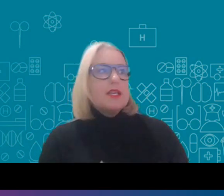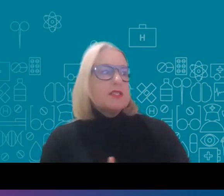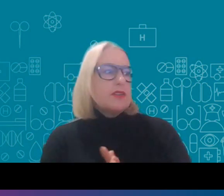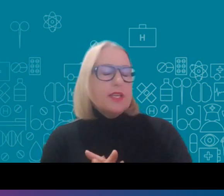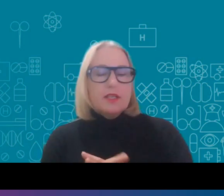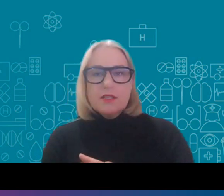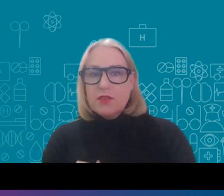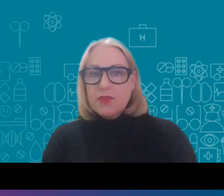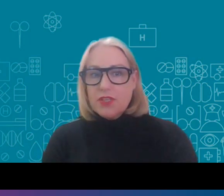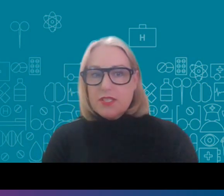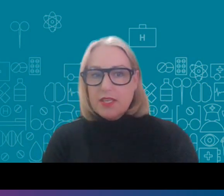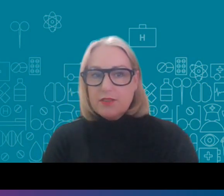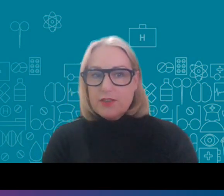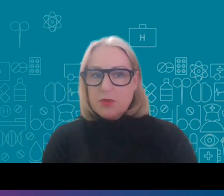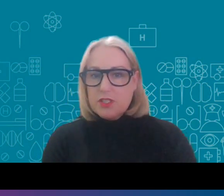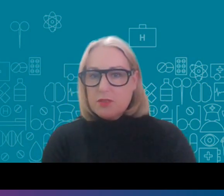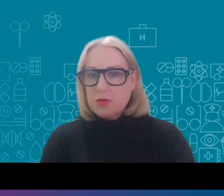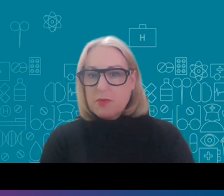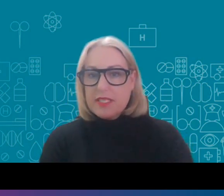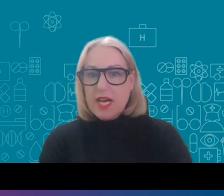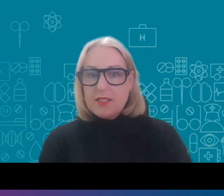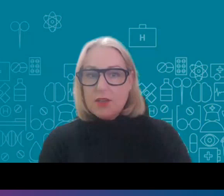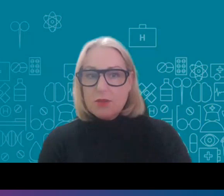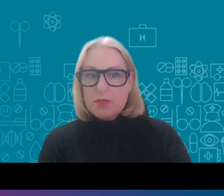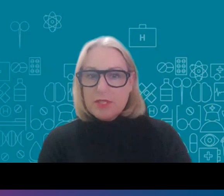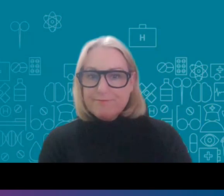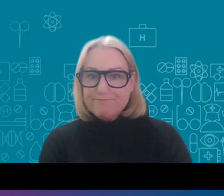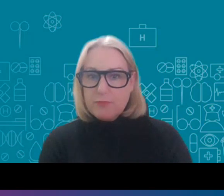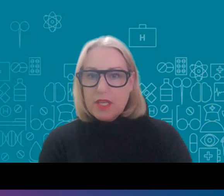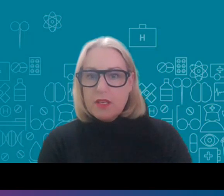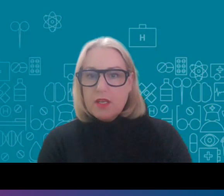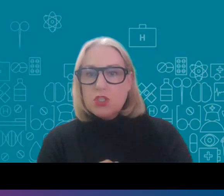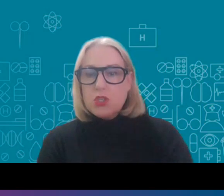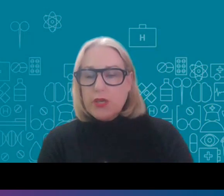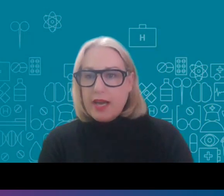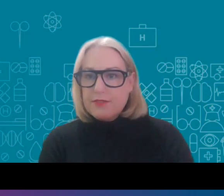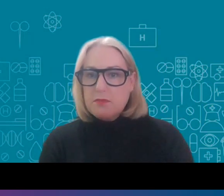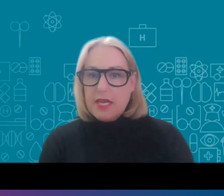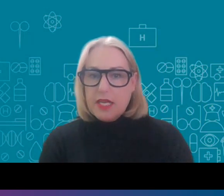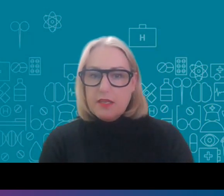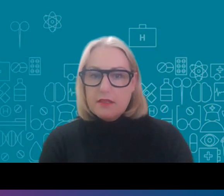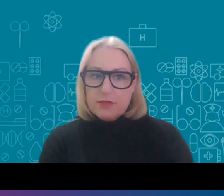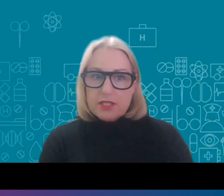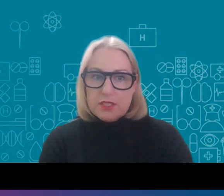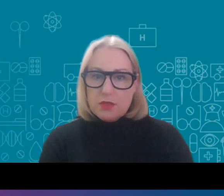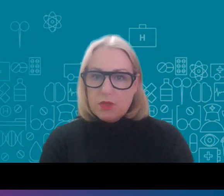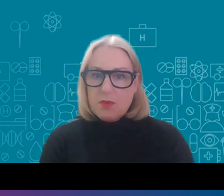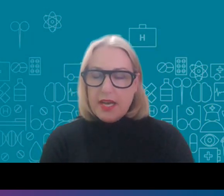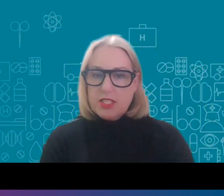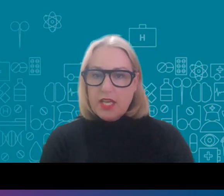Yeah. So I think the first thing, the first principle would be to ask the older person. You don't have to be registered with My Aged Care